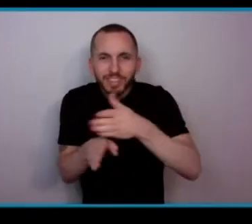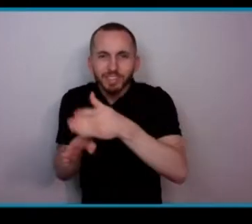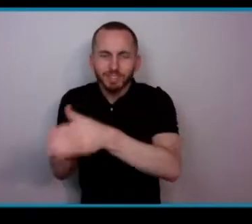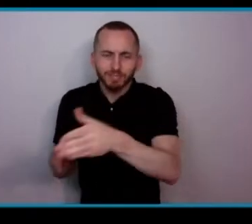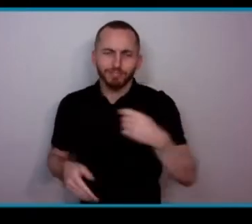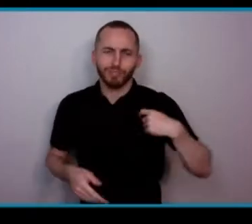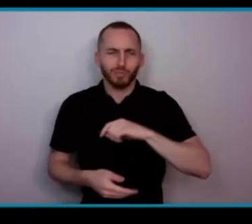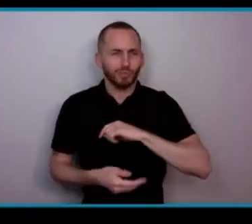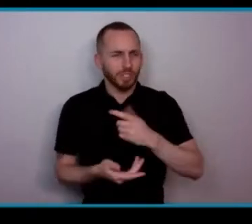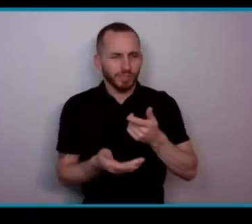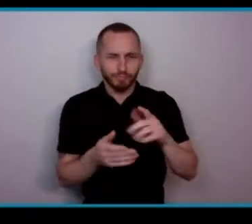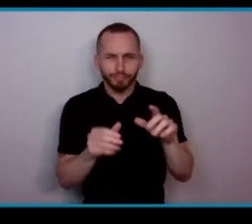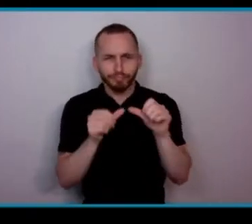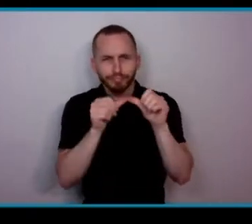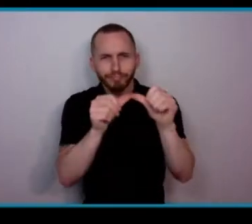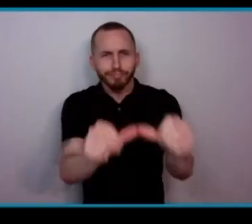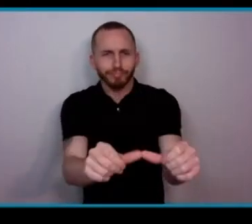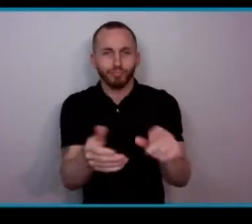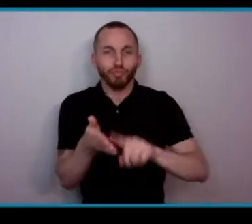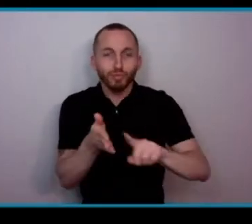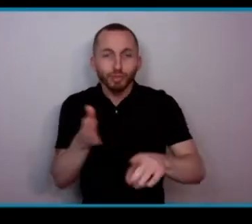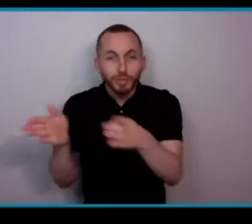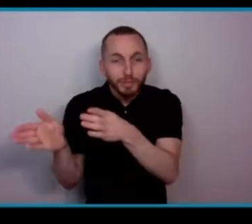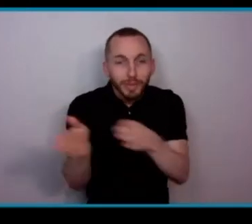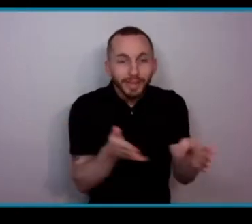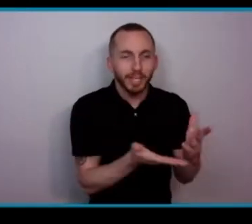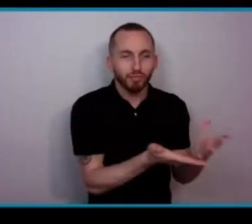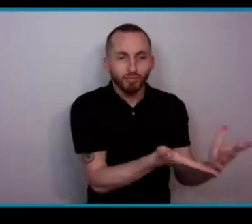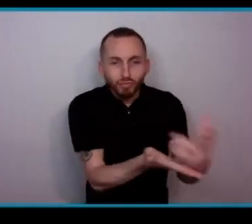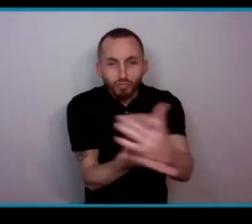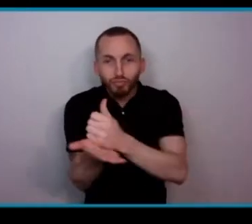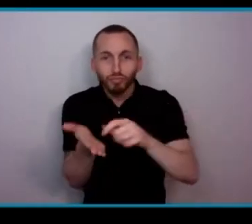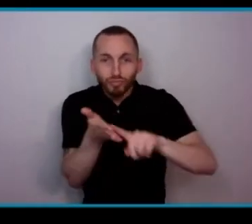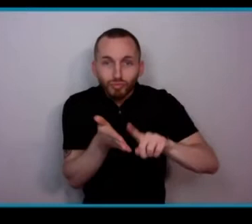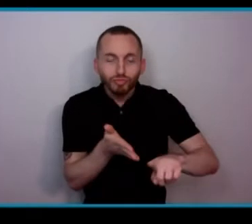to guide data collection and reporting efforts that can yield lessons not only for the leadership